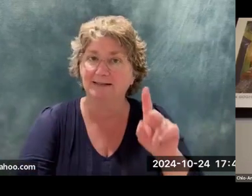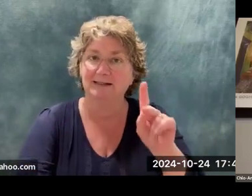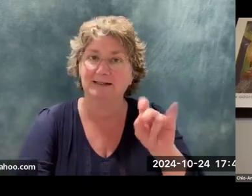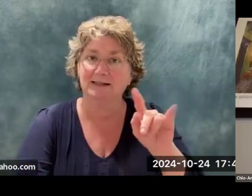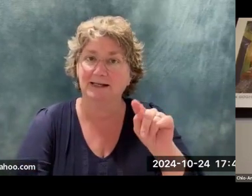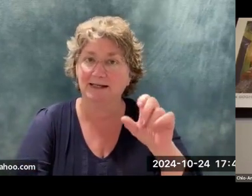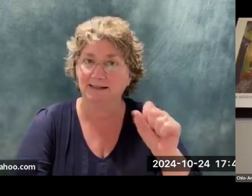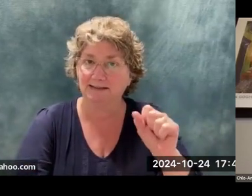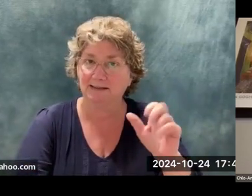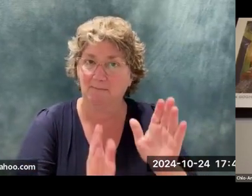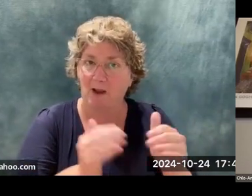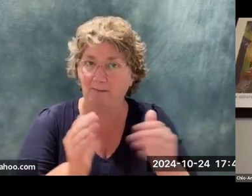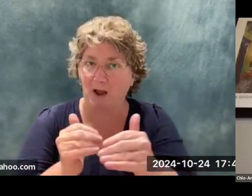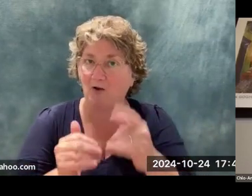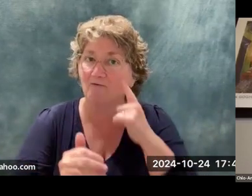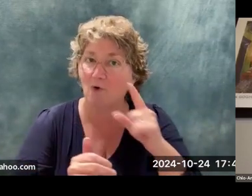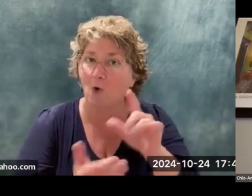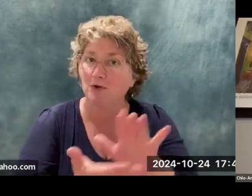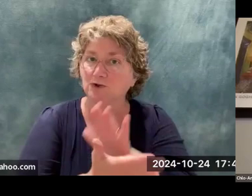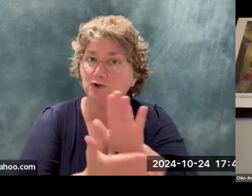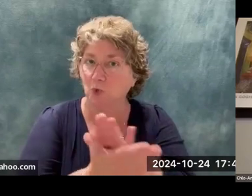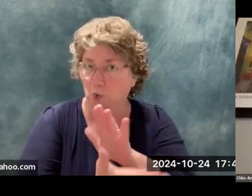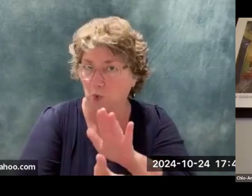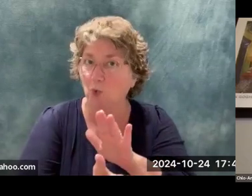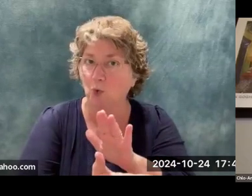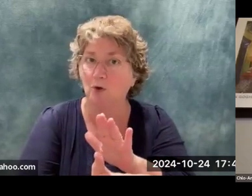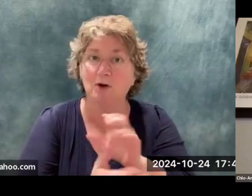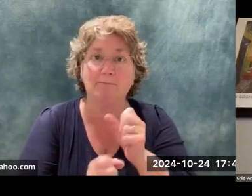And this is to make sure that they stock the